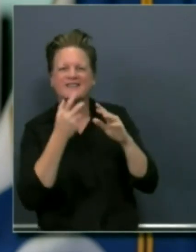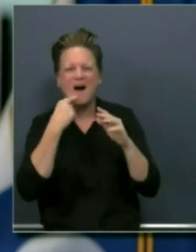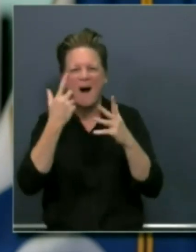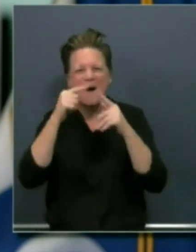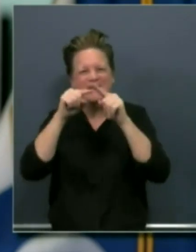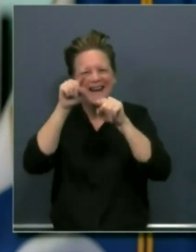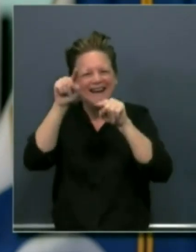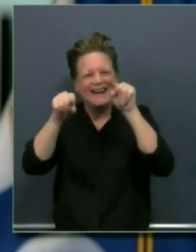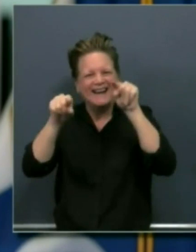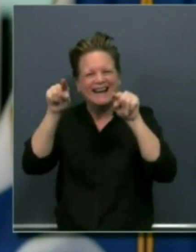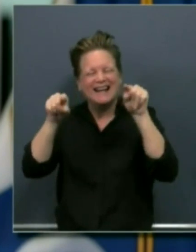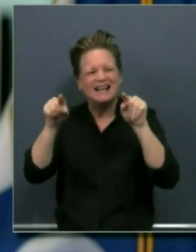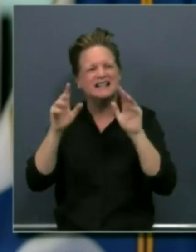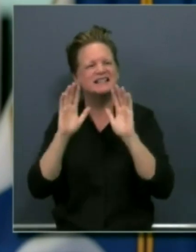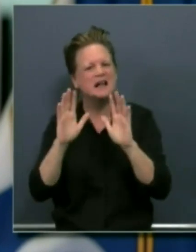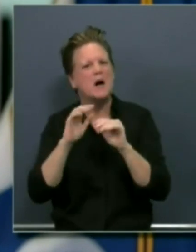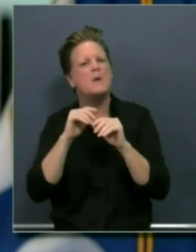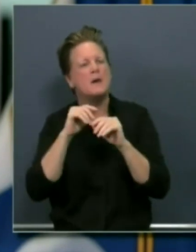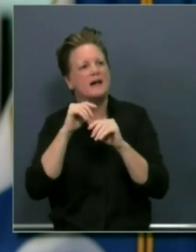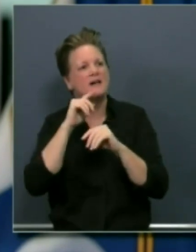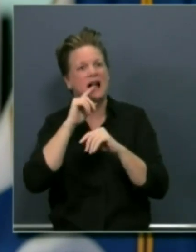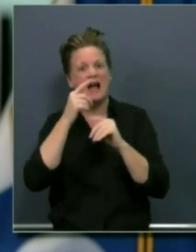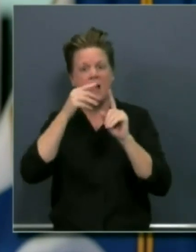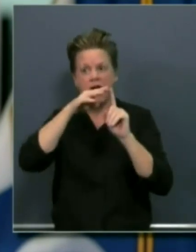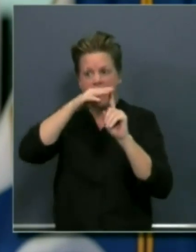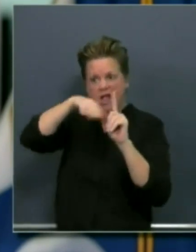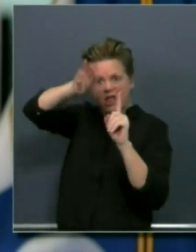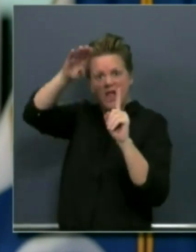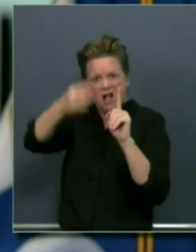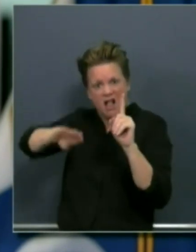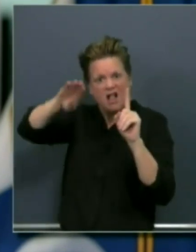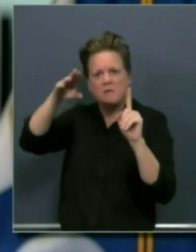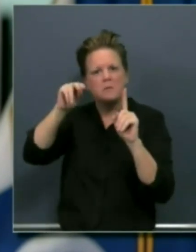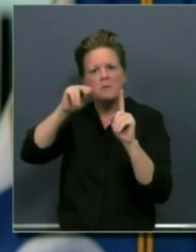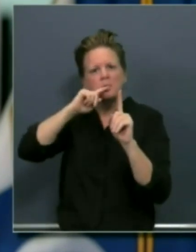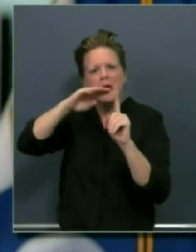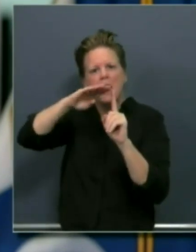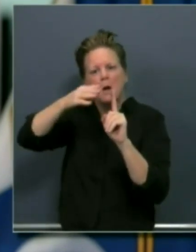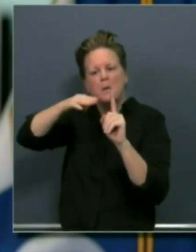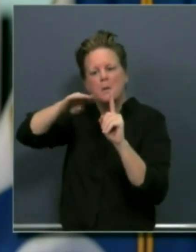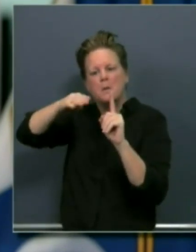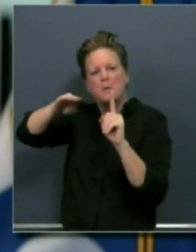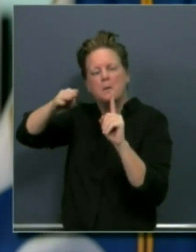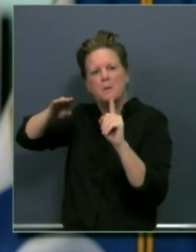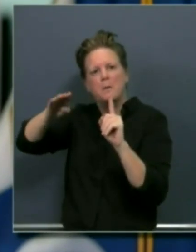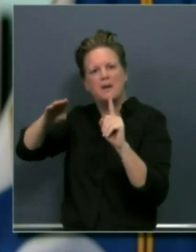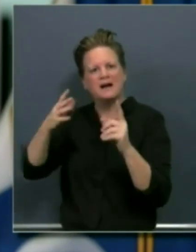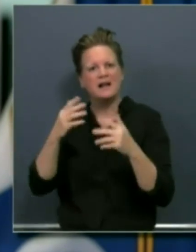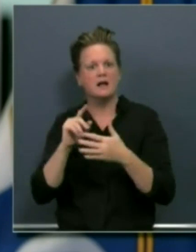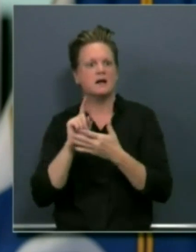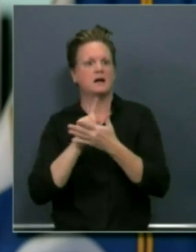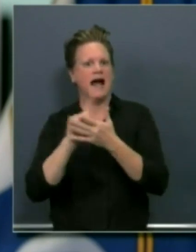AGAIN HOSPITALIZATIONS I SEE USE BOUNCING BACK AND FOR THAT STUDY DEATH LITTLE BIT BETTER